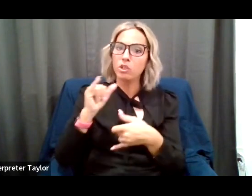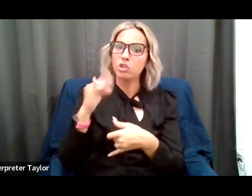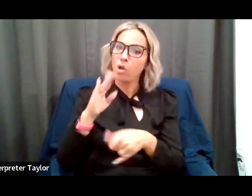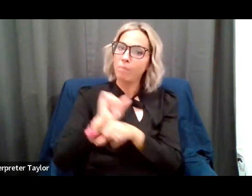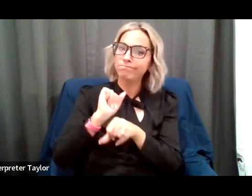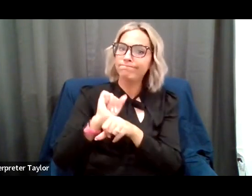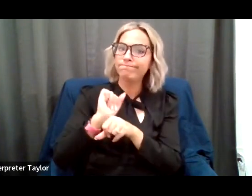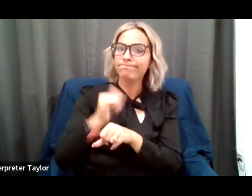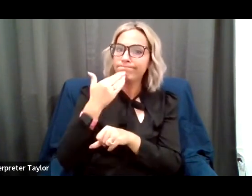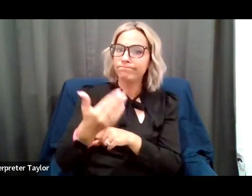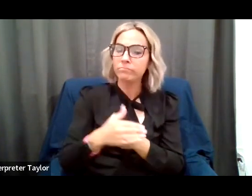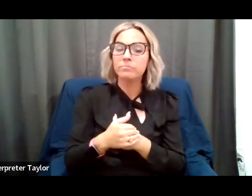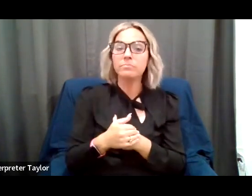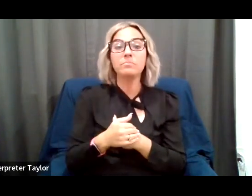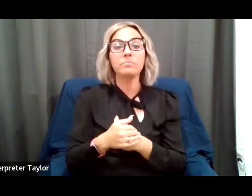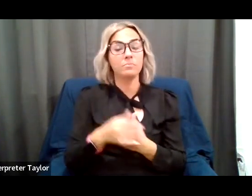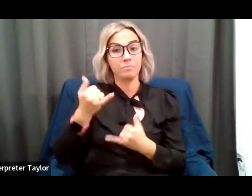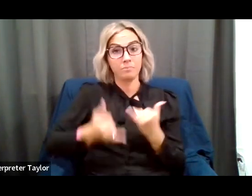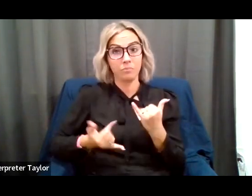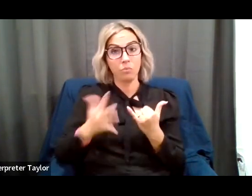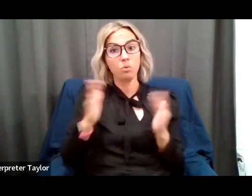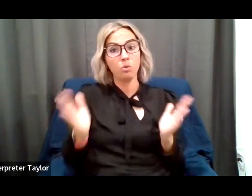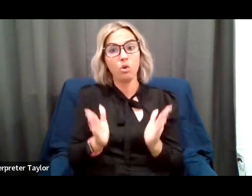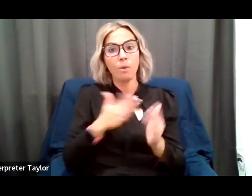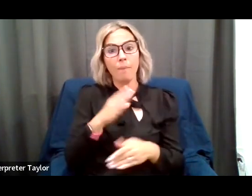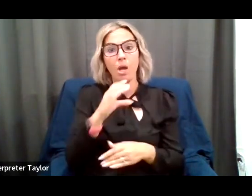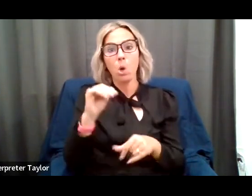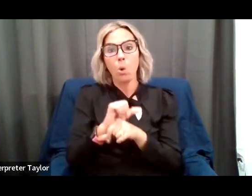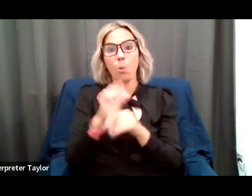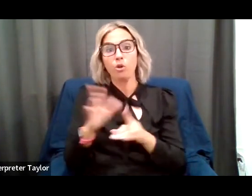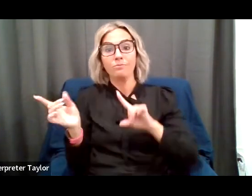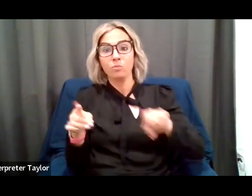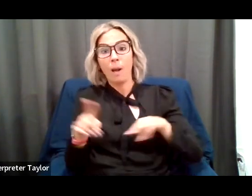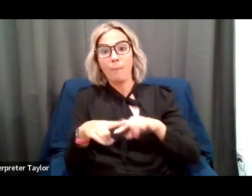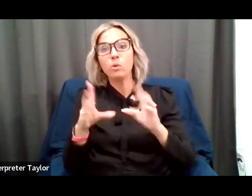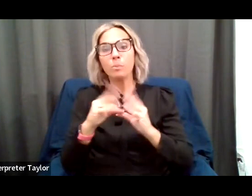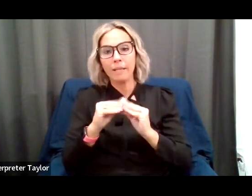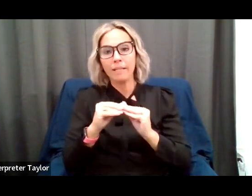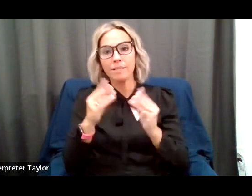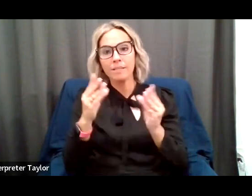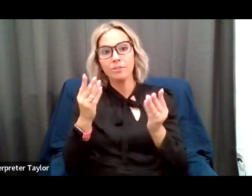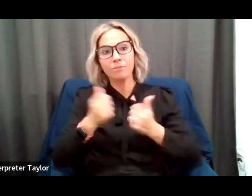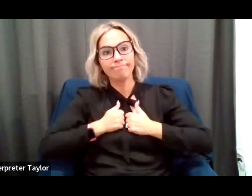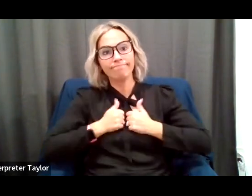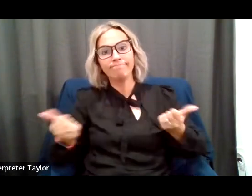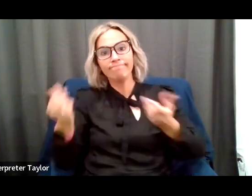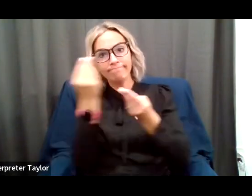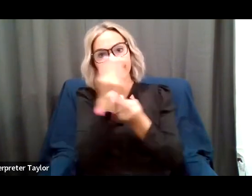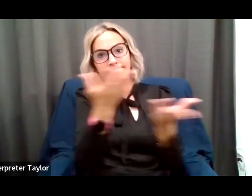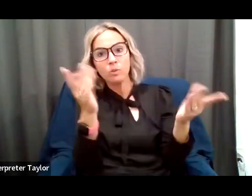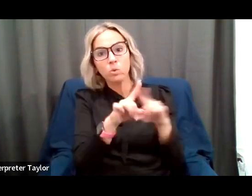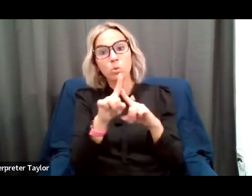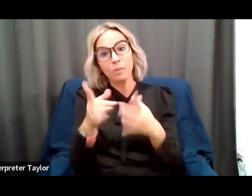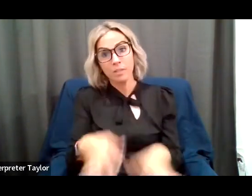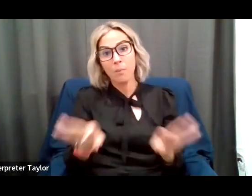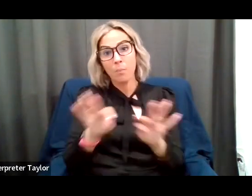Lastly, I want to encourage my colleagues who attend these meetings to let your voice be heard too. It matters. The Board doesn't know